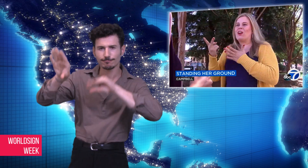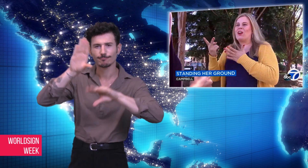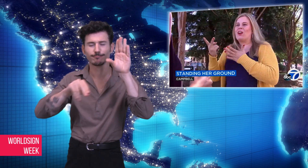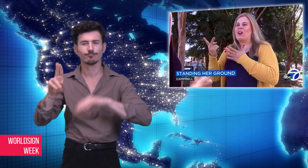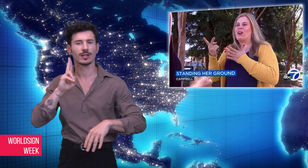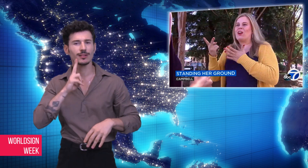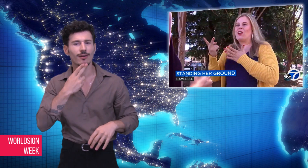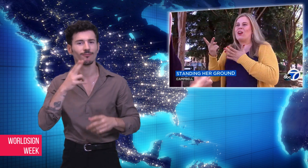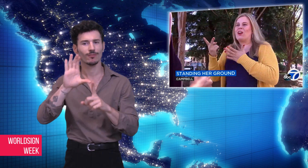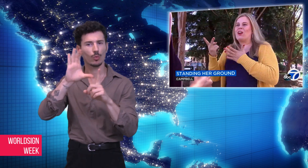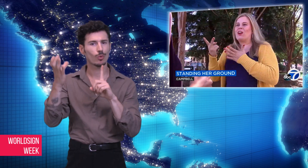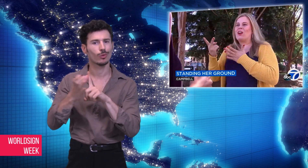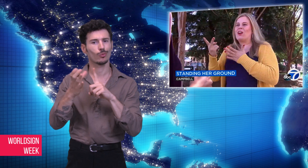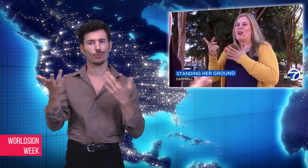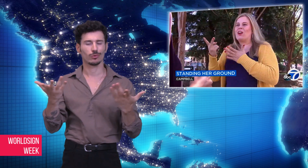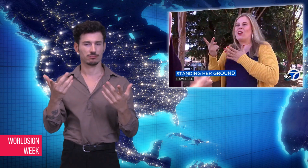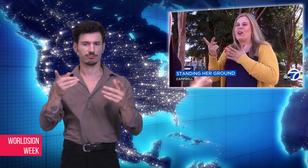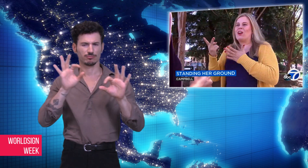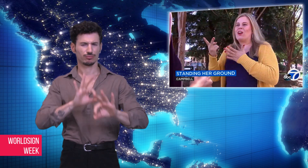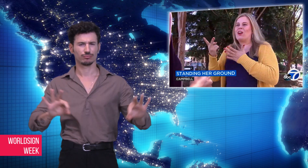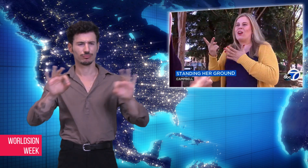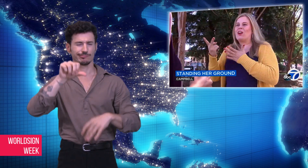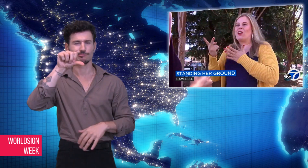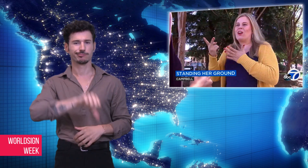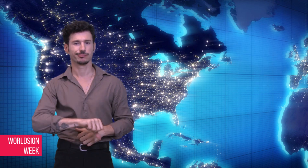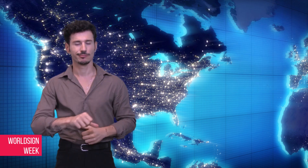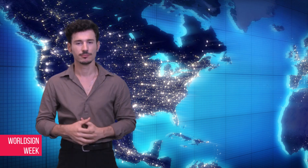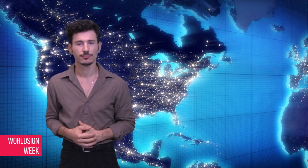in-depth knowledge of Deaf culture".